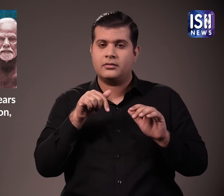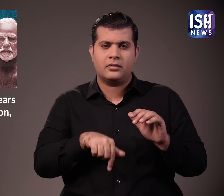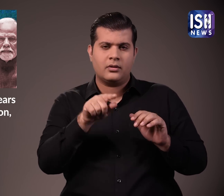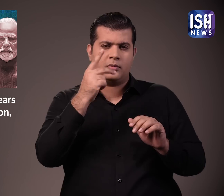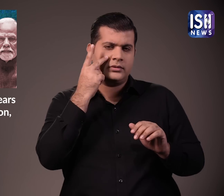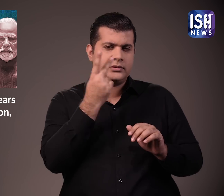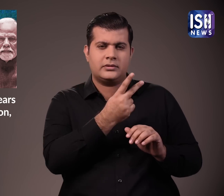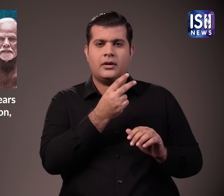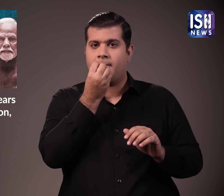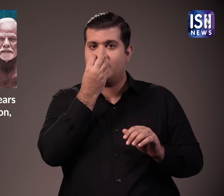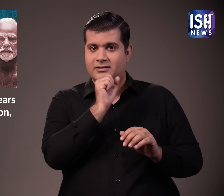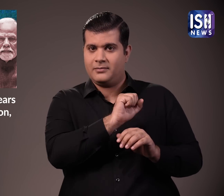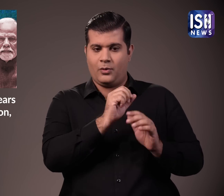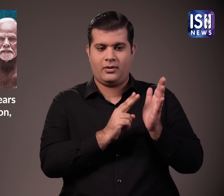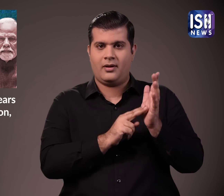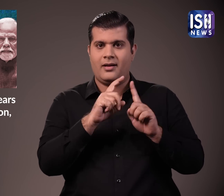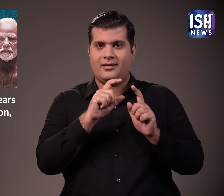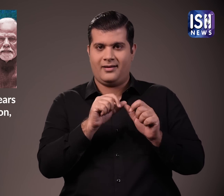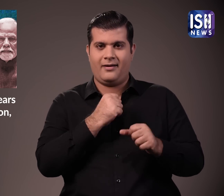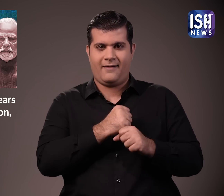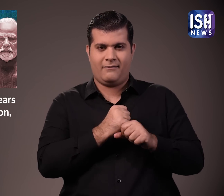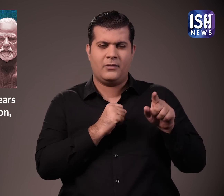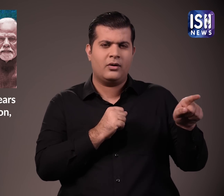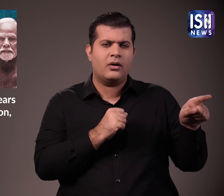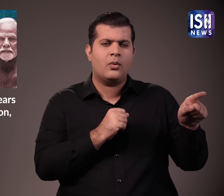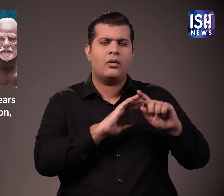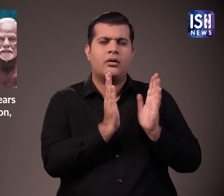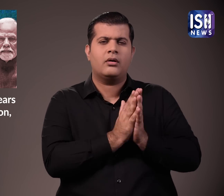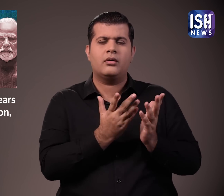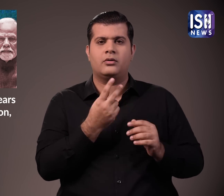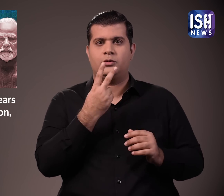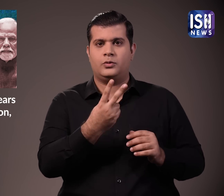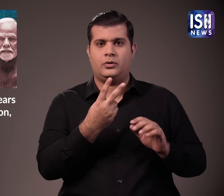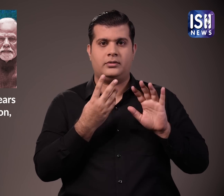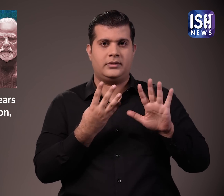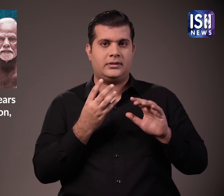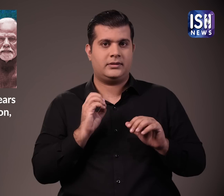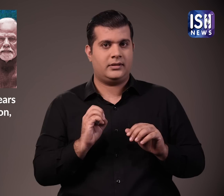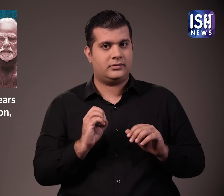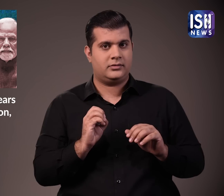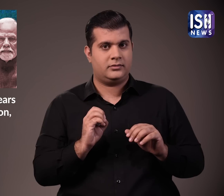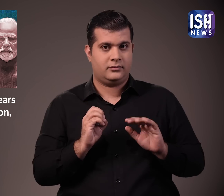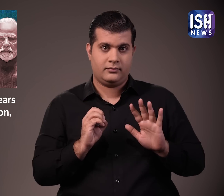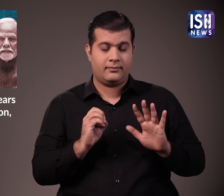Now, BJP-led NDA has a total of 290 seats.